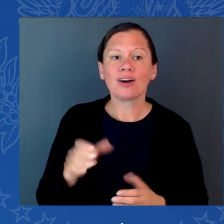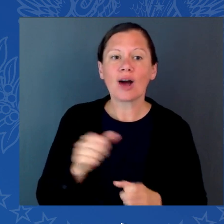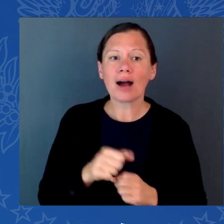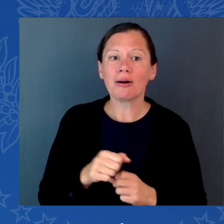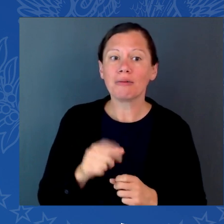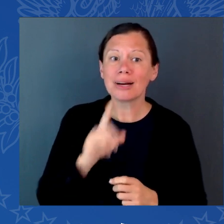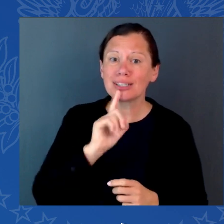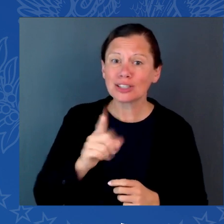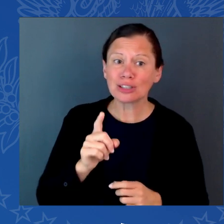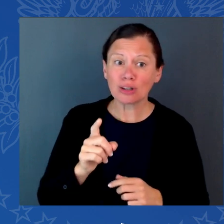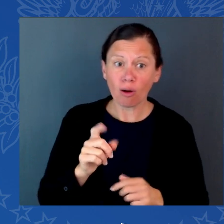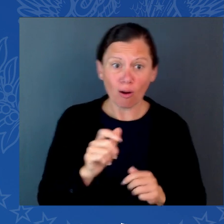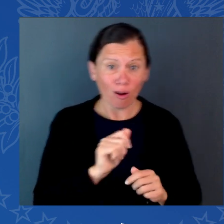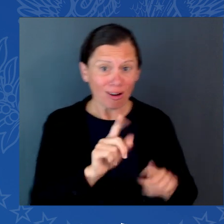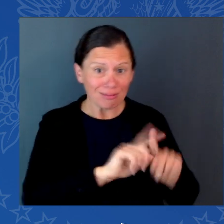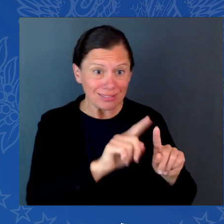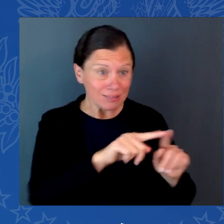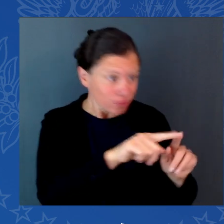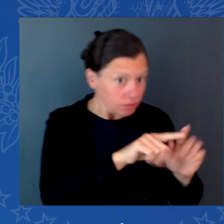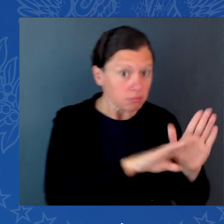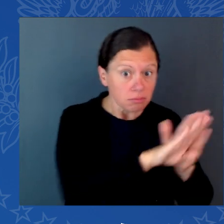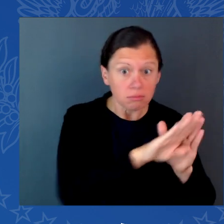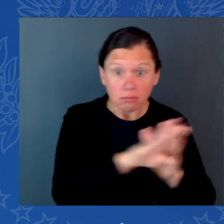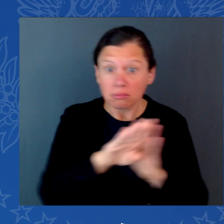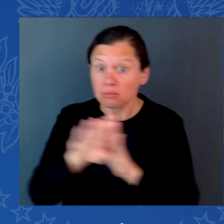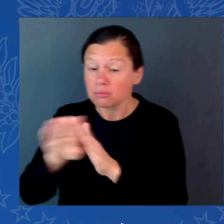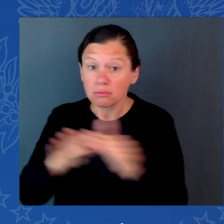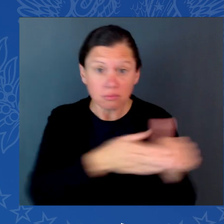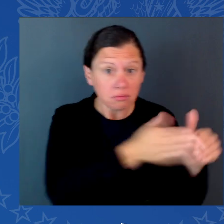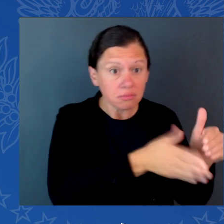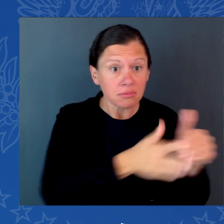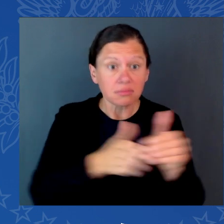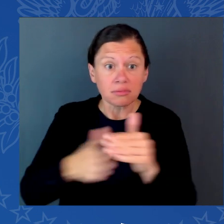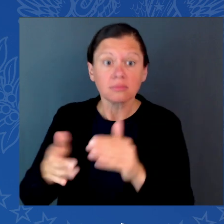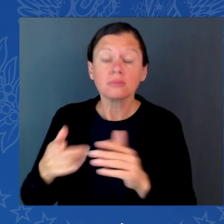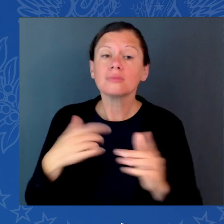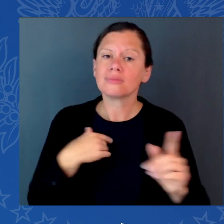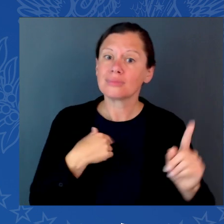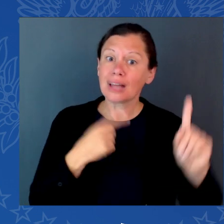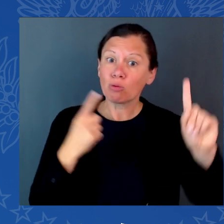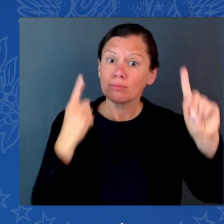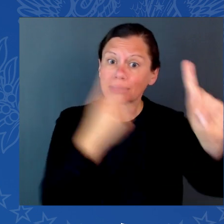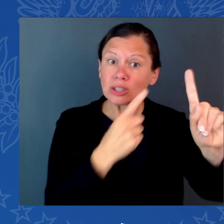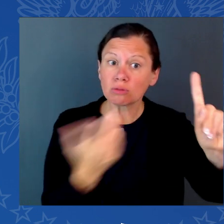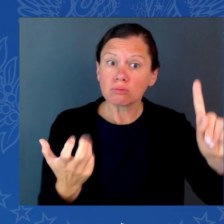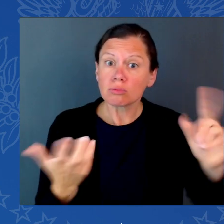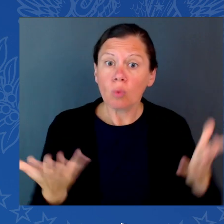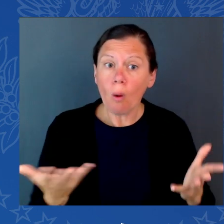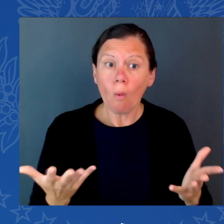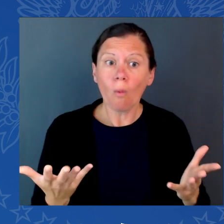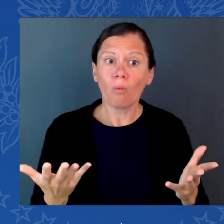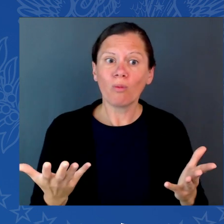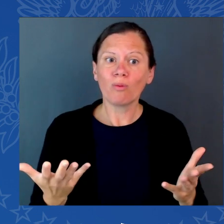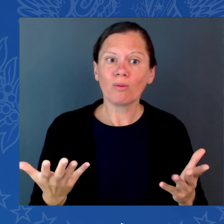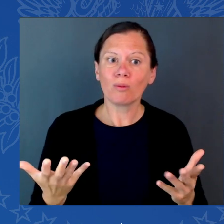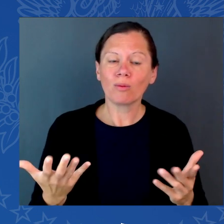I think, as well, our intention is to have a fair process, I mean, offering a lot of opportunities